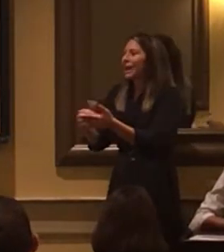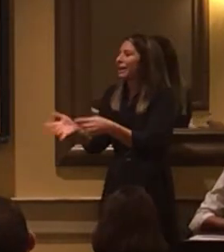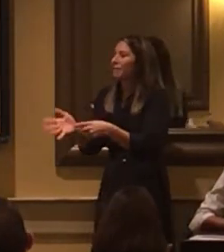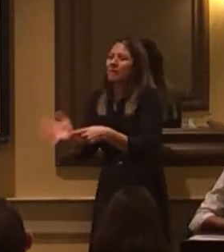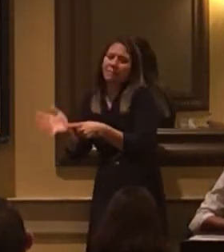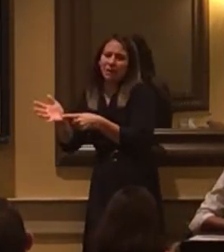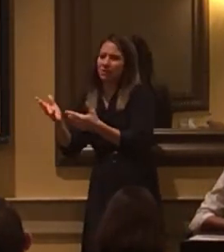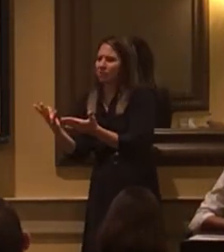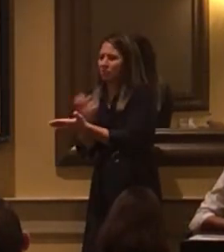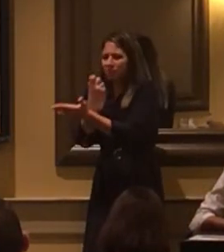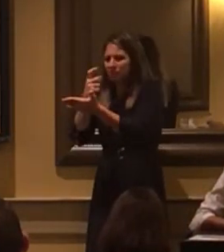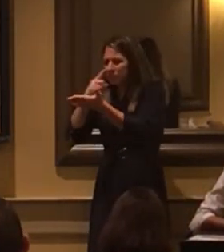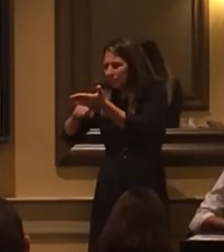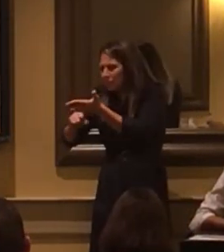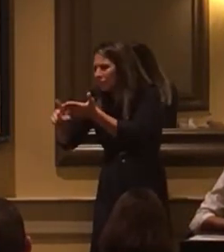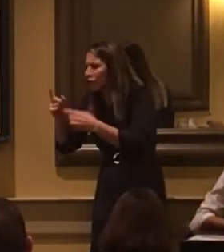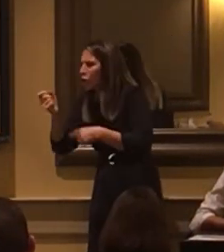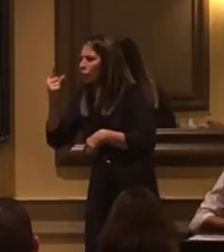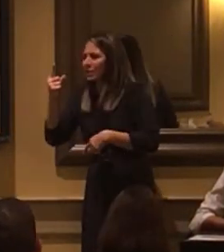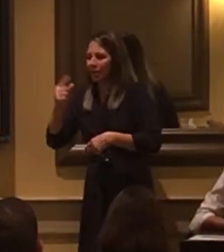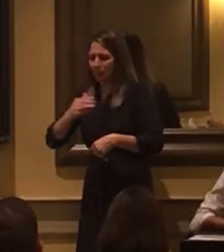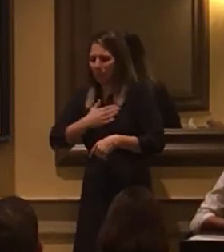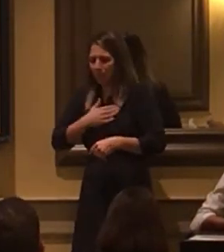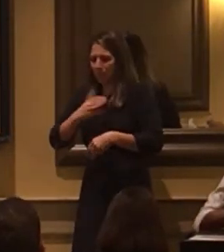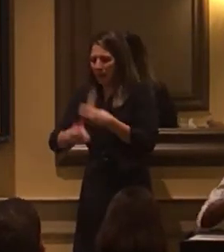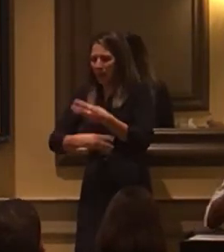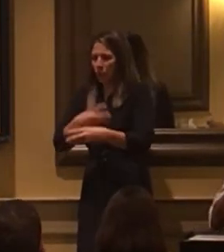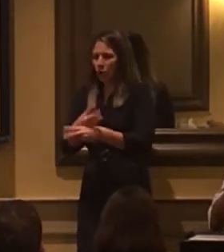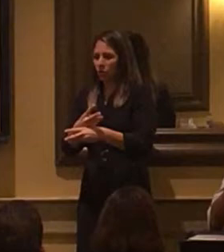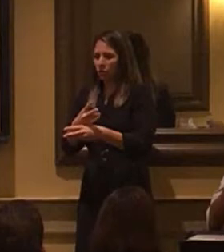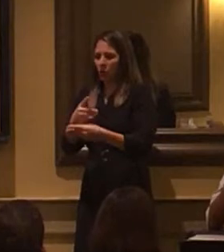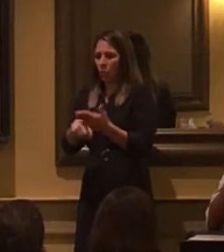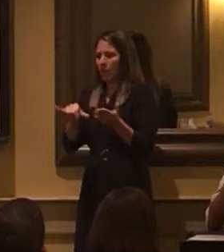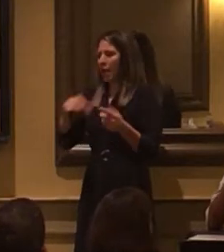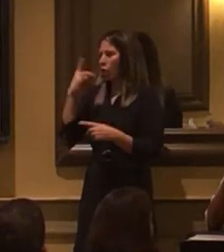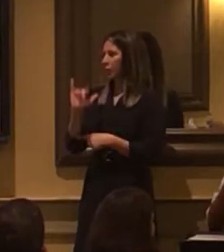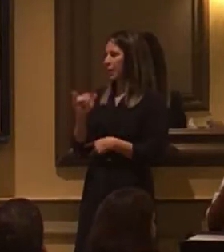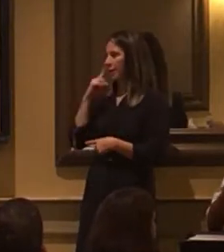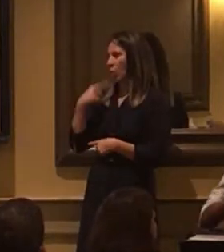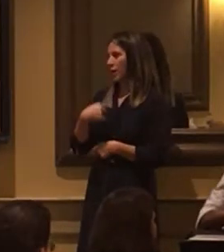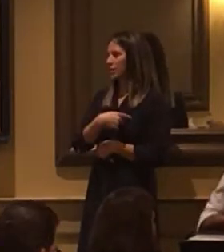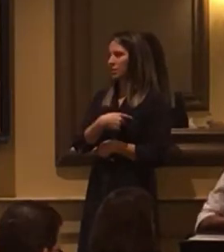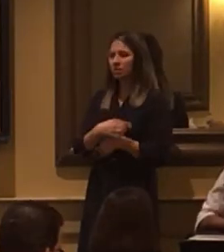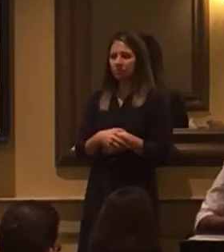just to understand what kind of world is really waiting for us.